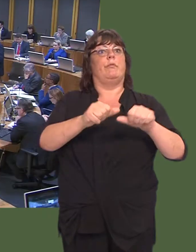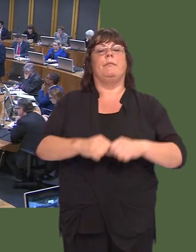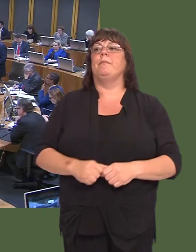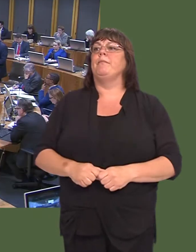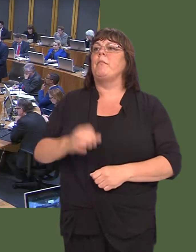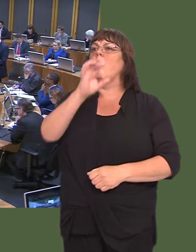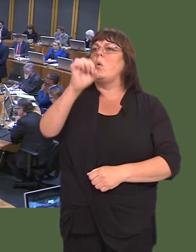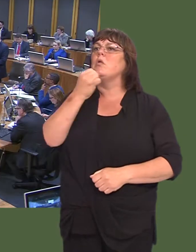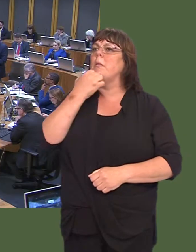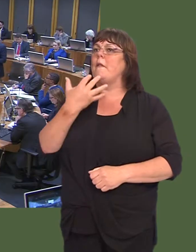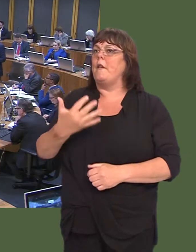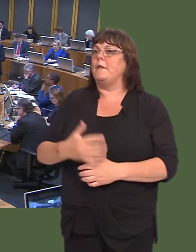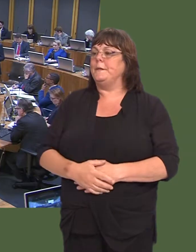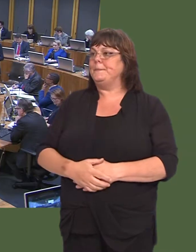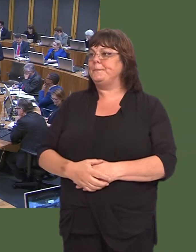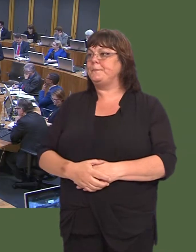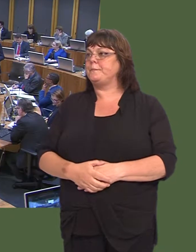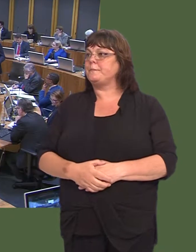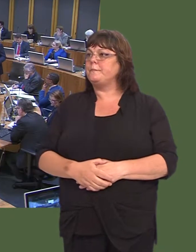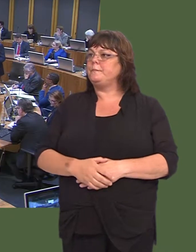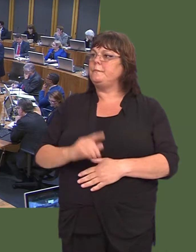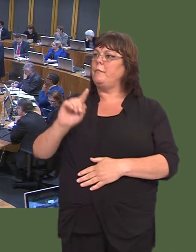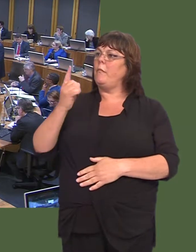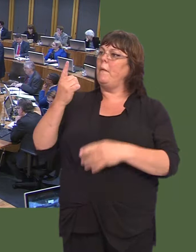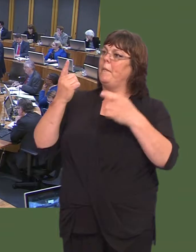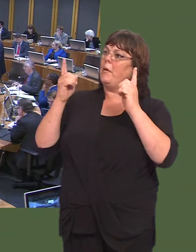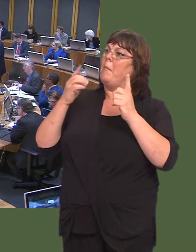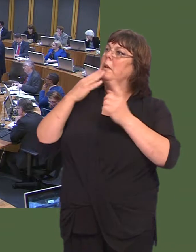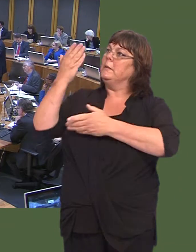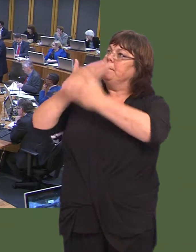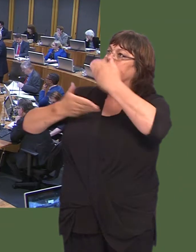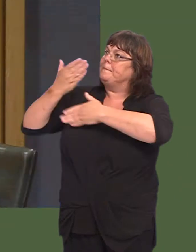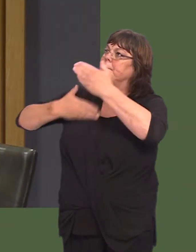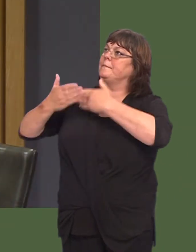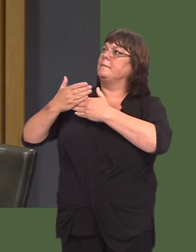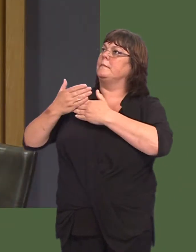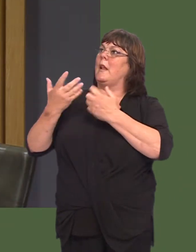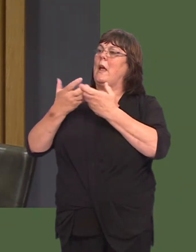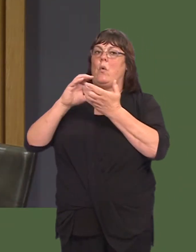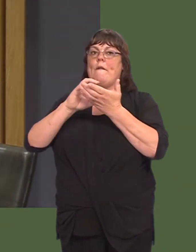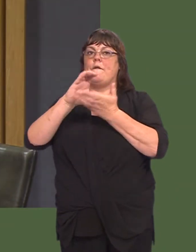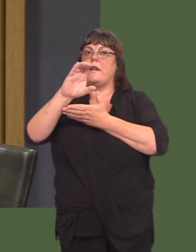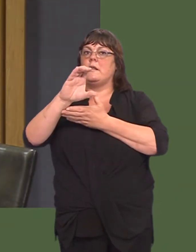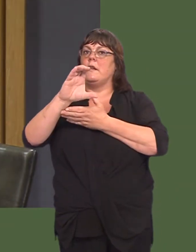A wnaiff y Prif Weinidog amlinellu'r ffordd y mae Llywodraeth Cymru yn mynd ati i fuddsoddi mewn prosiectau seilwaith cyfalaf ledled Cymru?